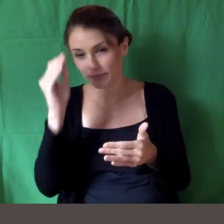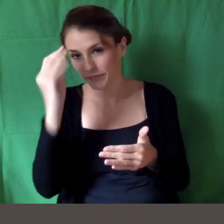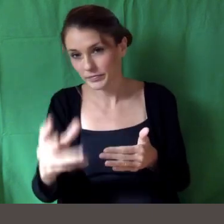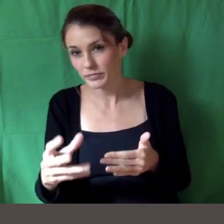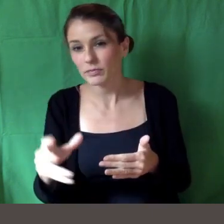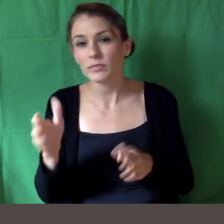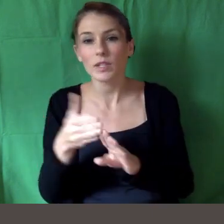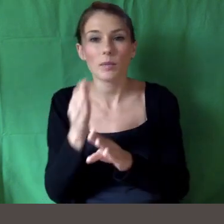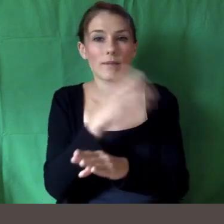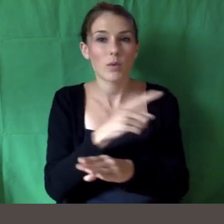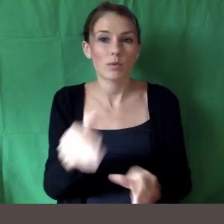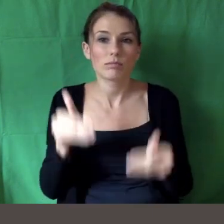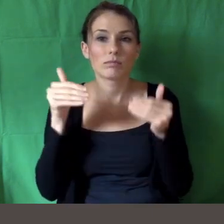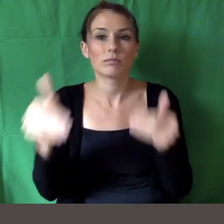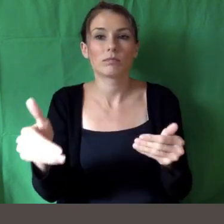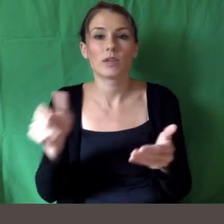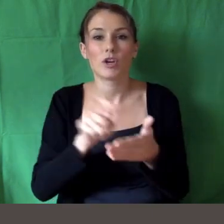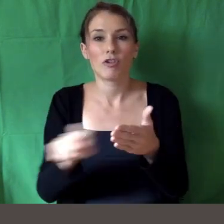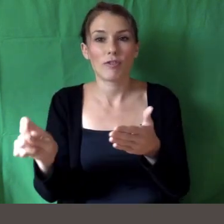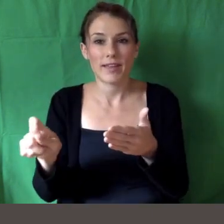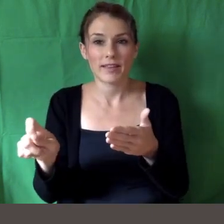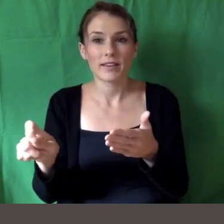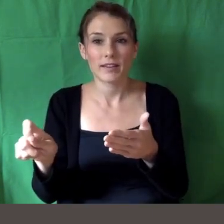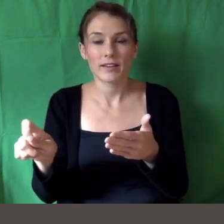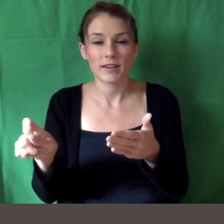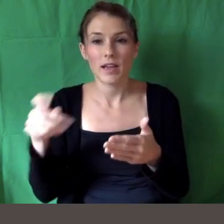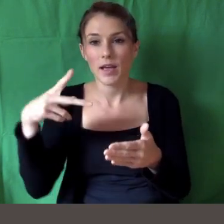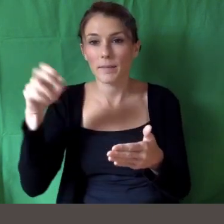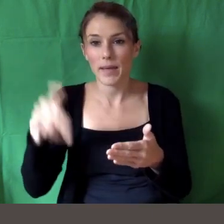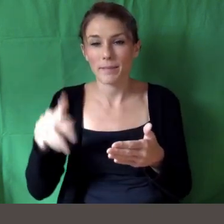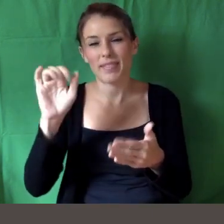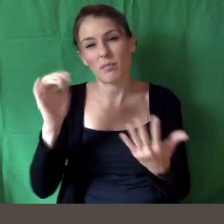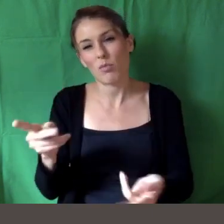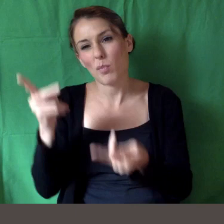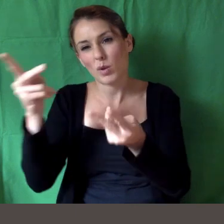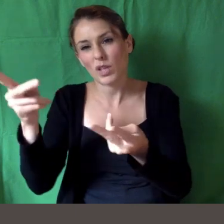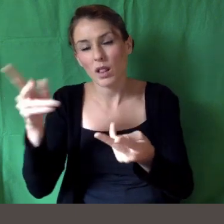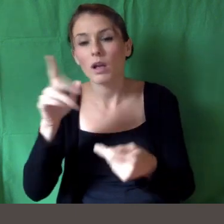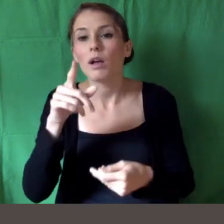Before you actually write a PEP, you know, a PEP being a proposal, you must have something